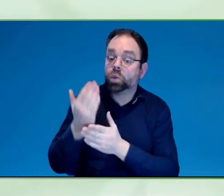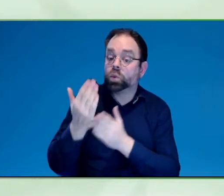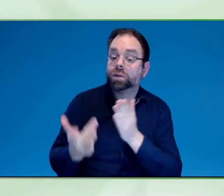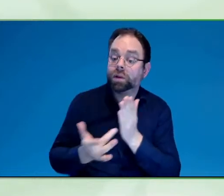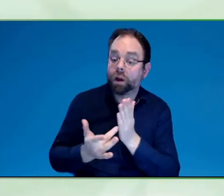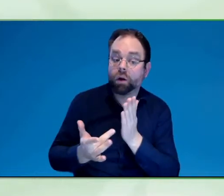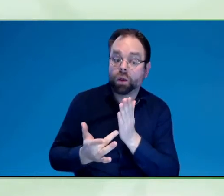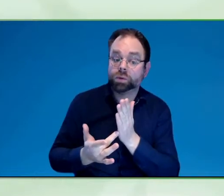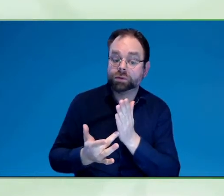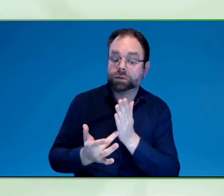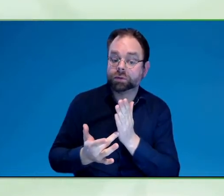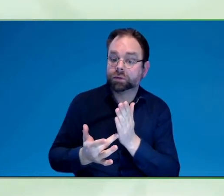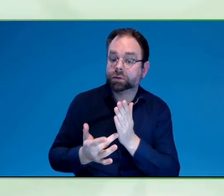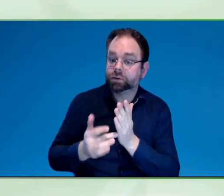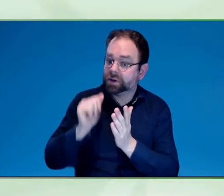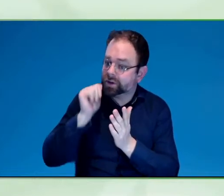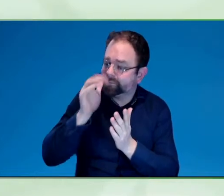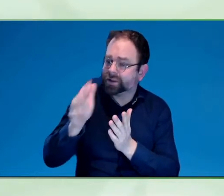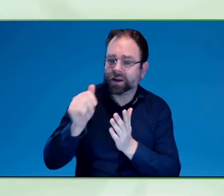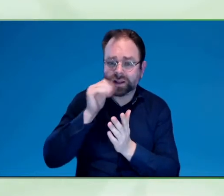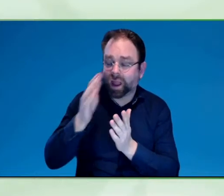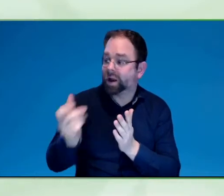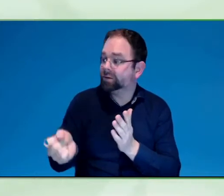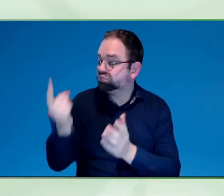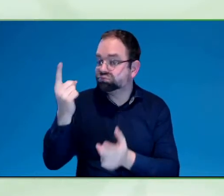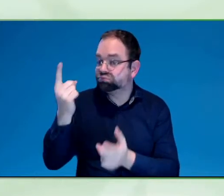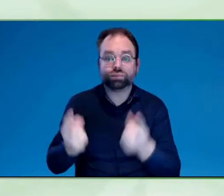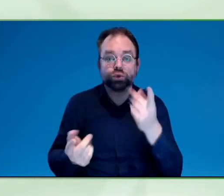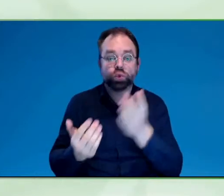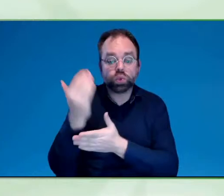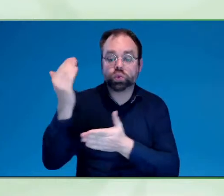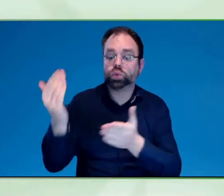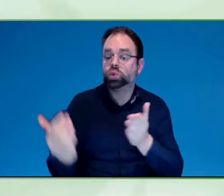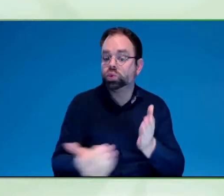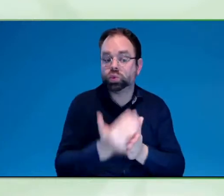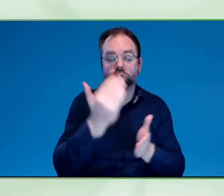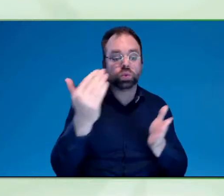Often times, teachers are presented with technology and may not know what to do with it or who